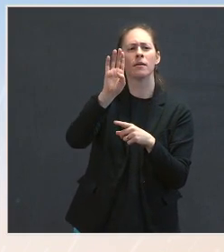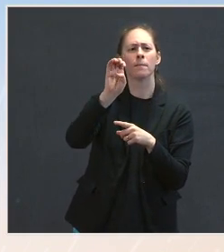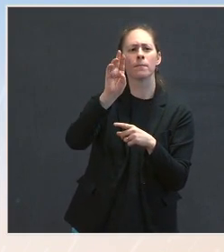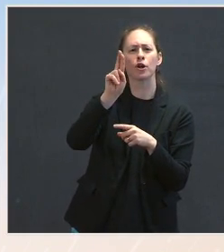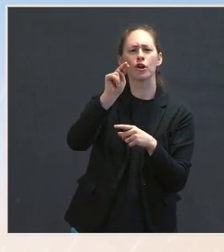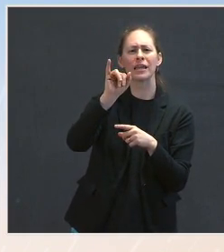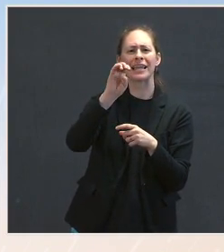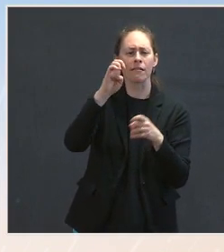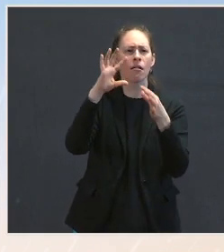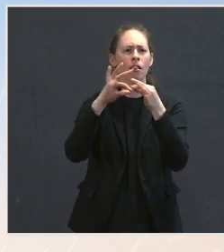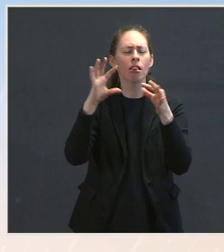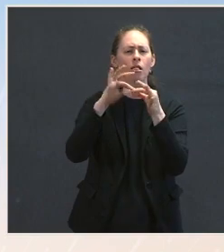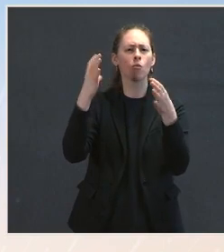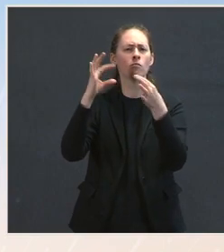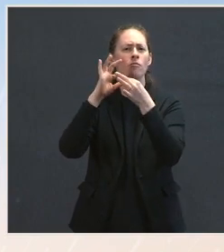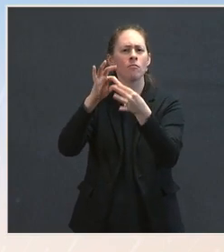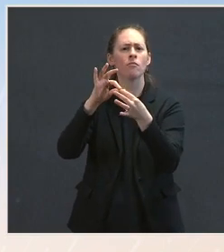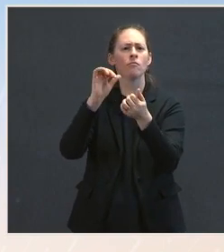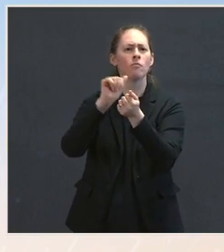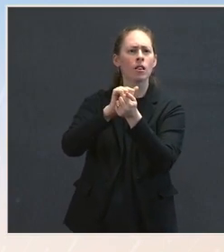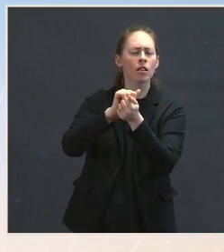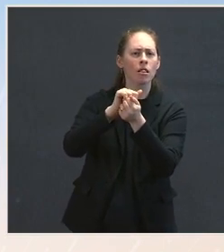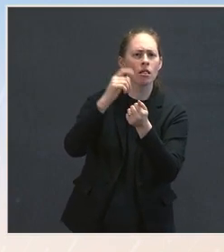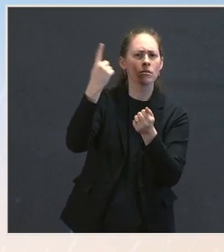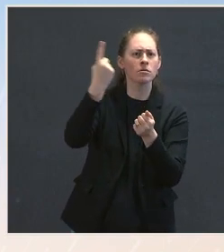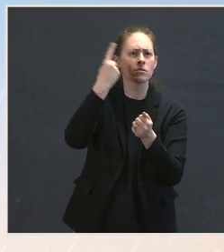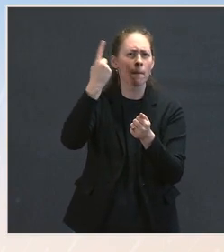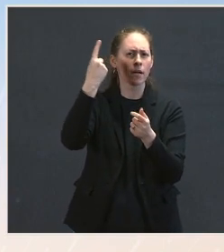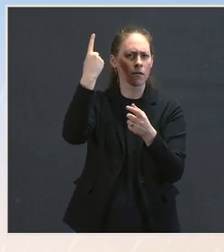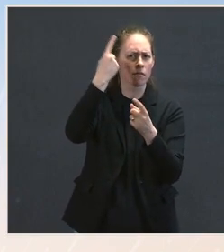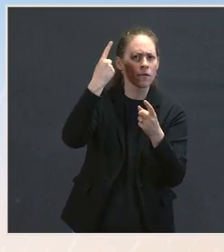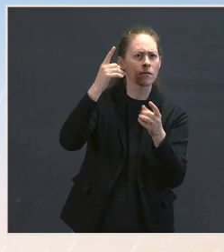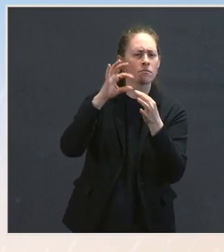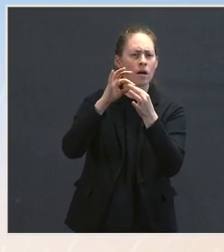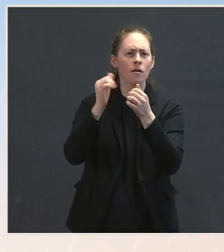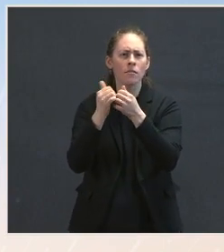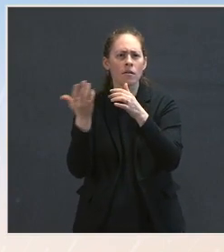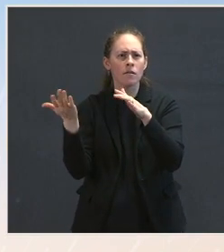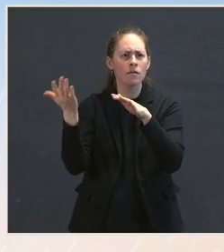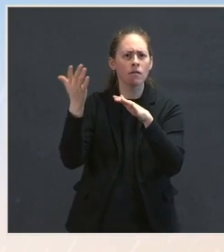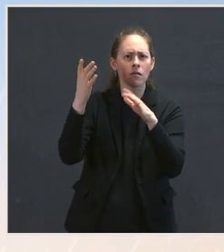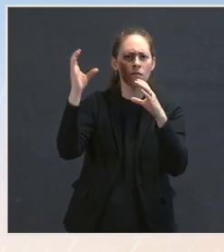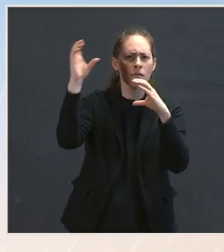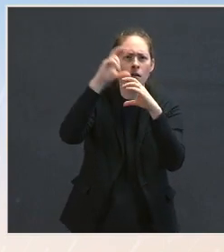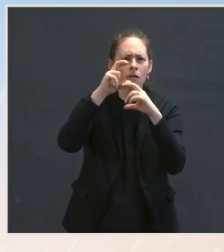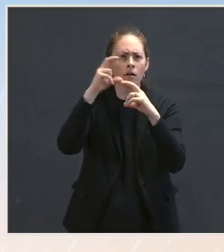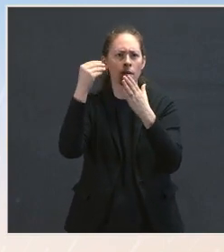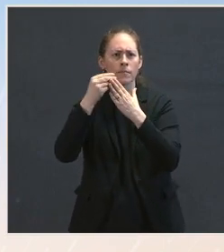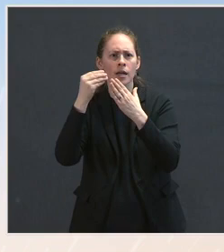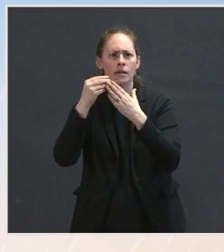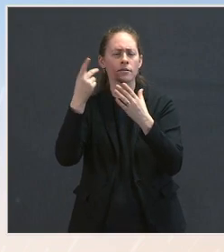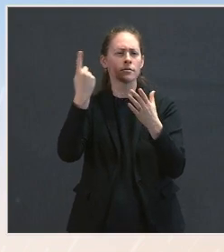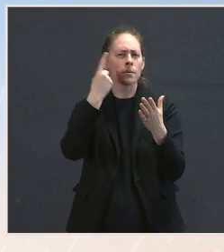Is the President open to that approach, and has he spoken with Bernie Sanders about it? Ms. Psaki: That would require having an infrastructure package -- right?